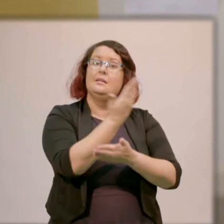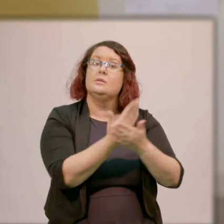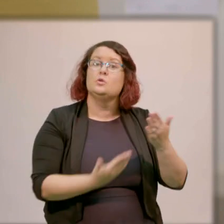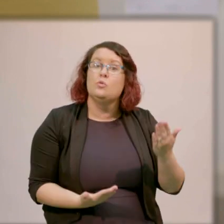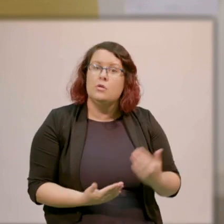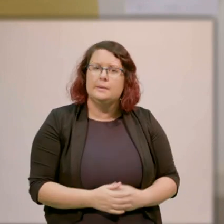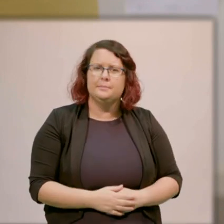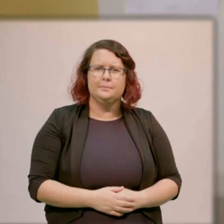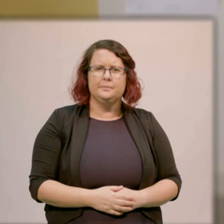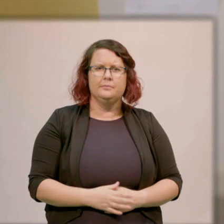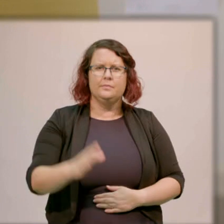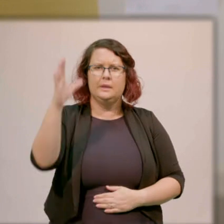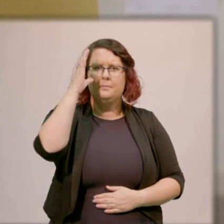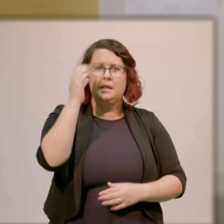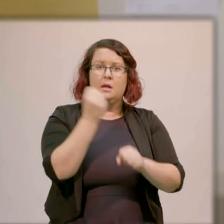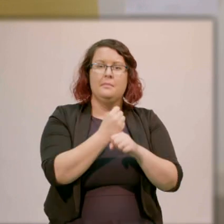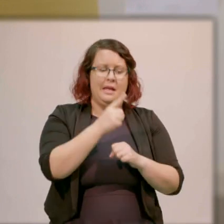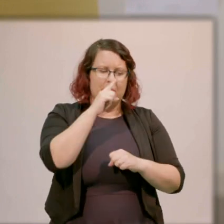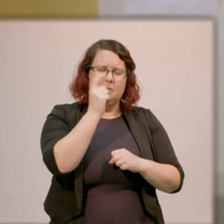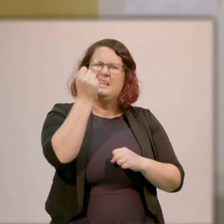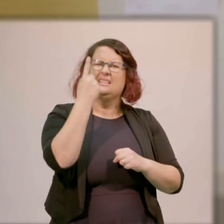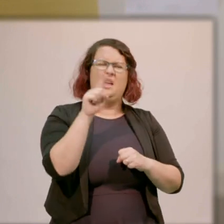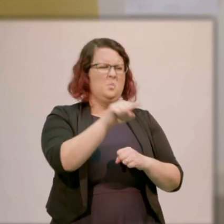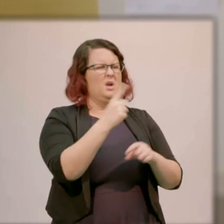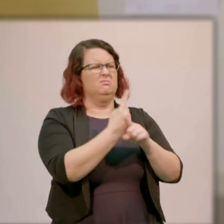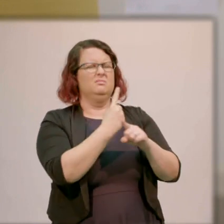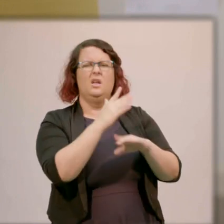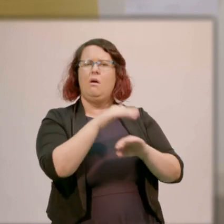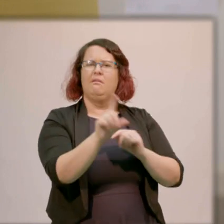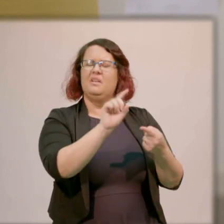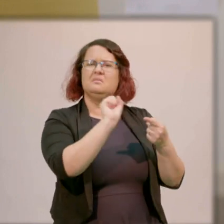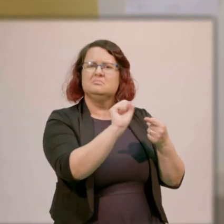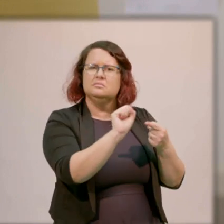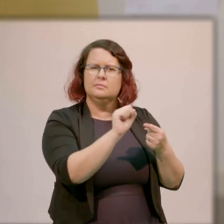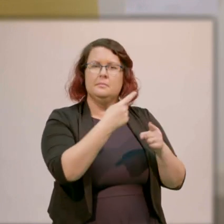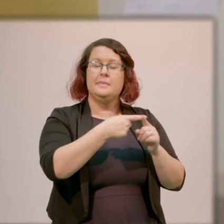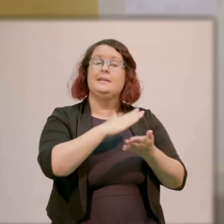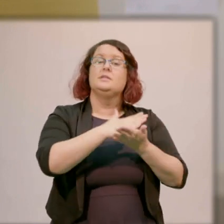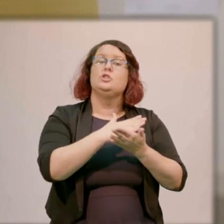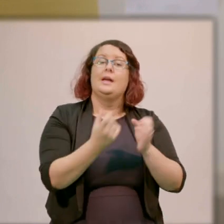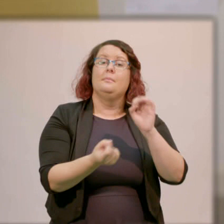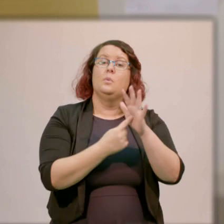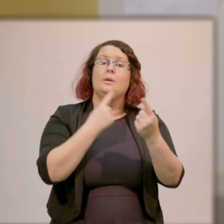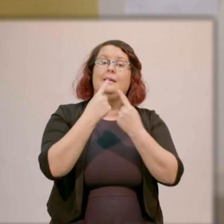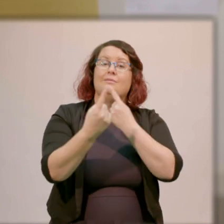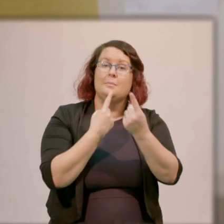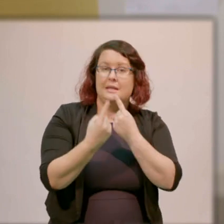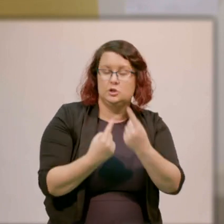A picture can quickly tell people what the news report is about, and share some important information with the audience.